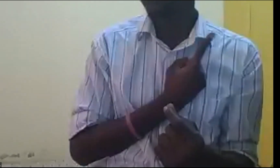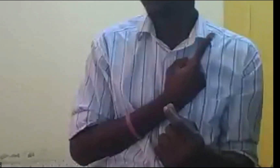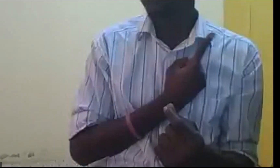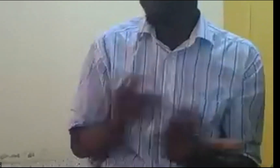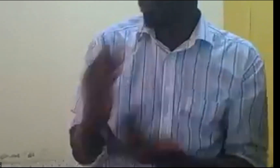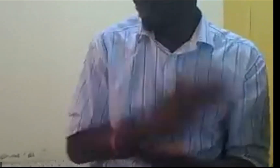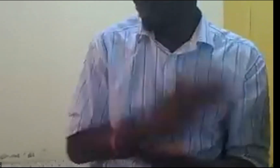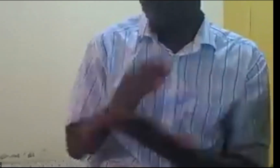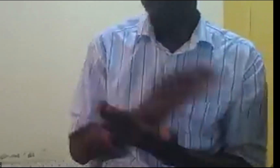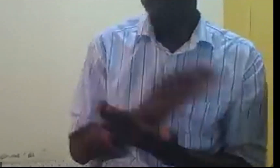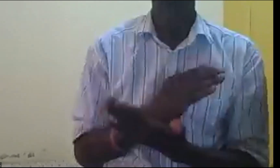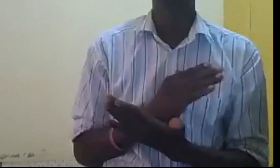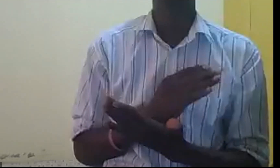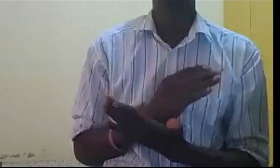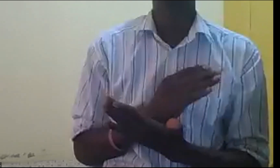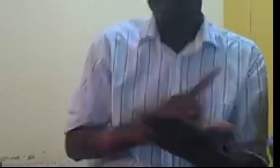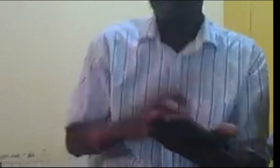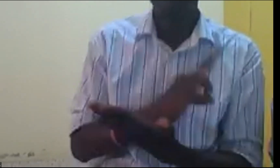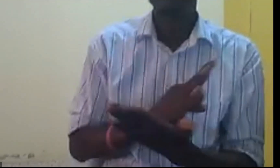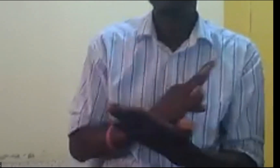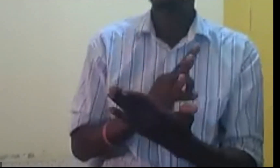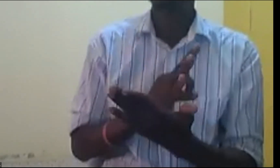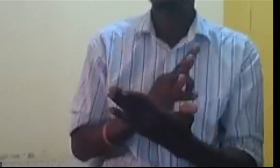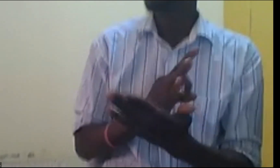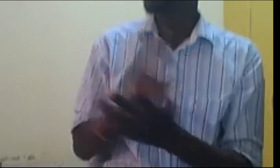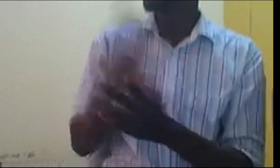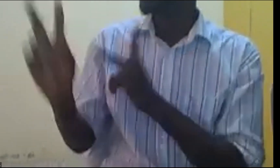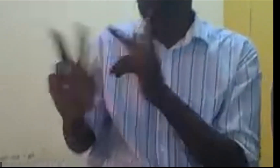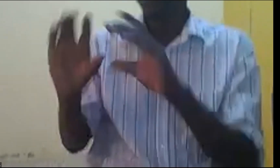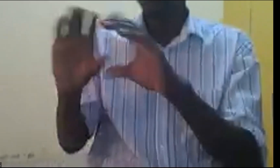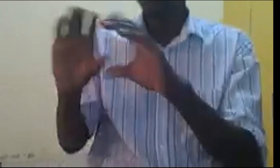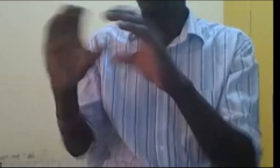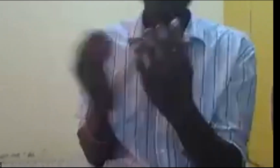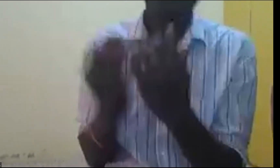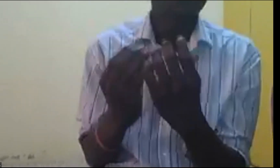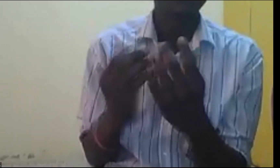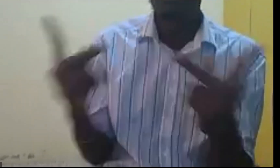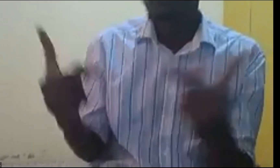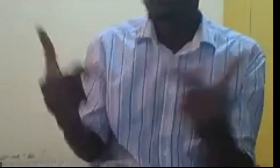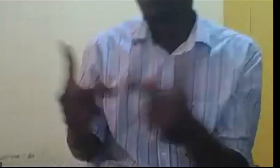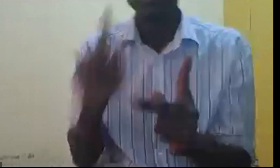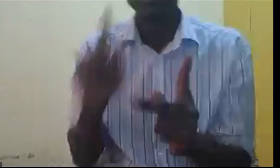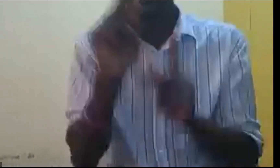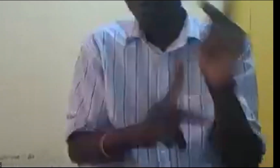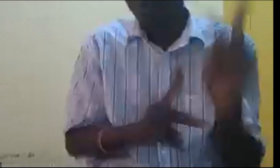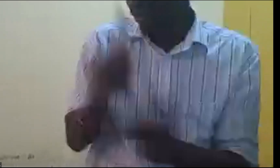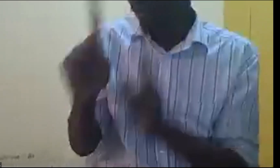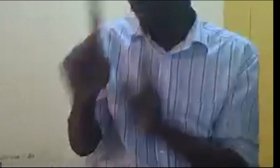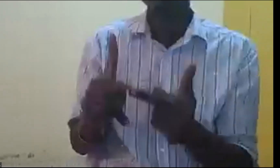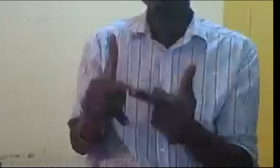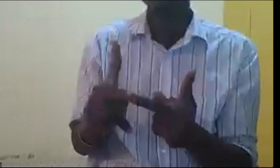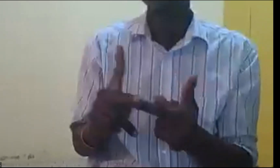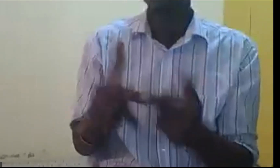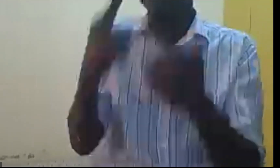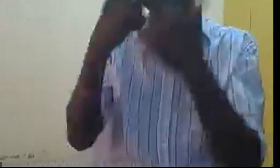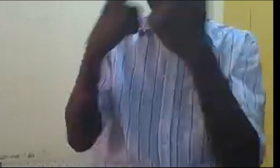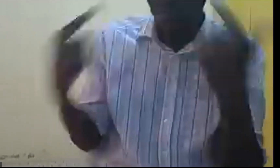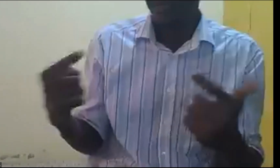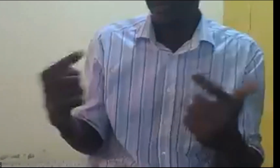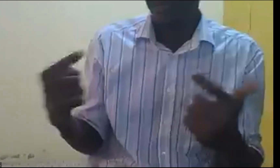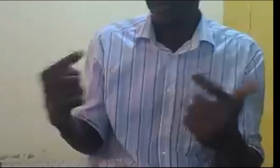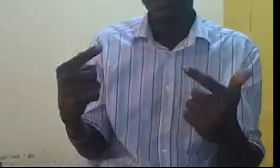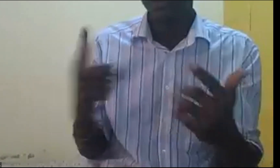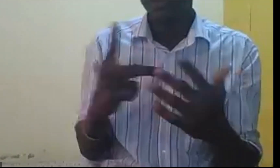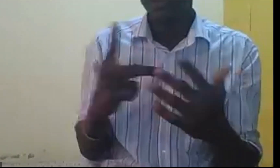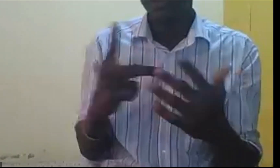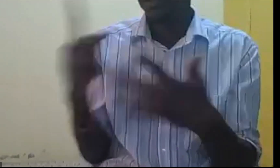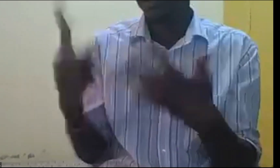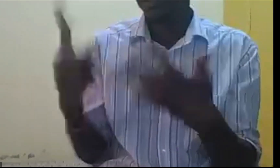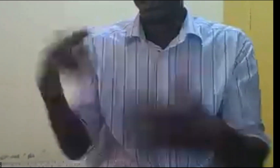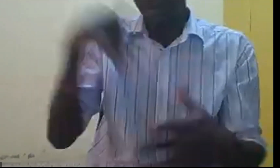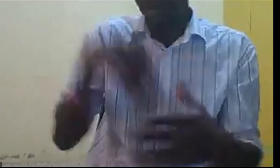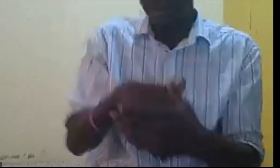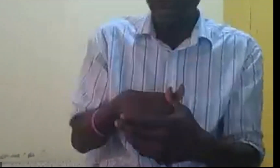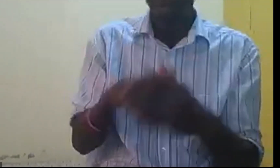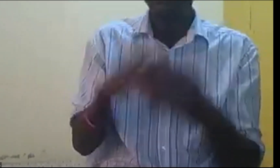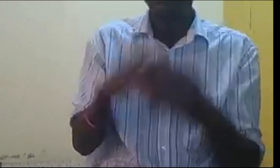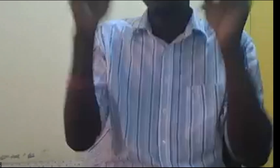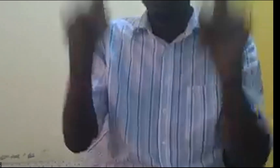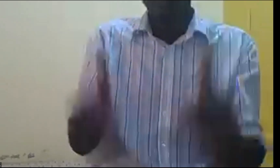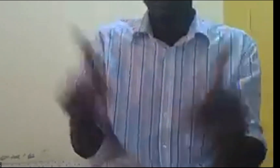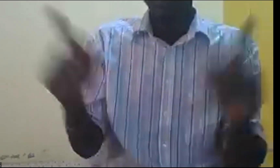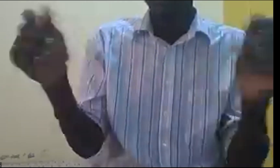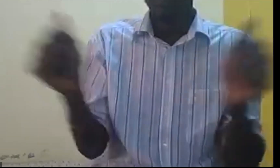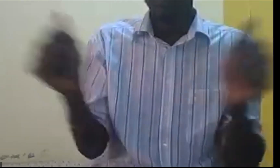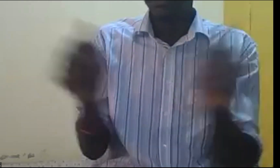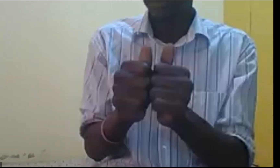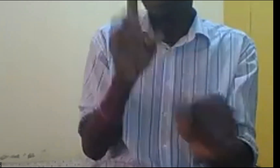We already have a program which we look at how best we can work with these people. Although we are yet at the initial state, because we don't have enough resources, we don't really have a good people. Second.